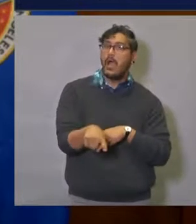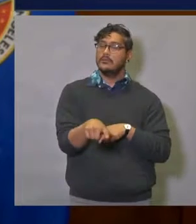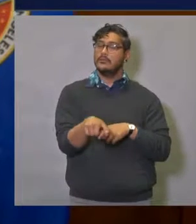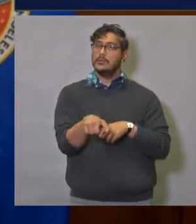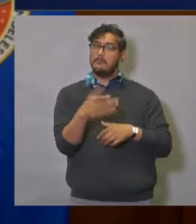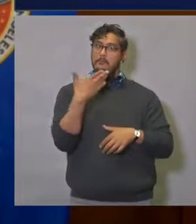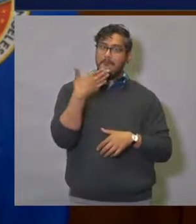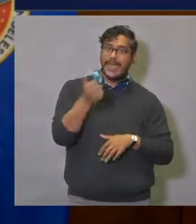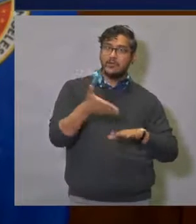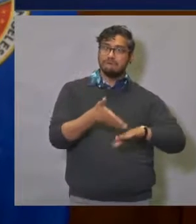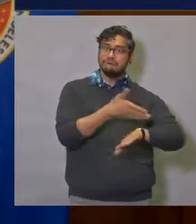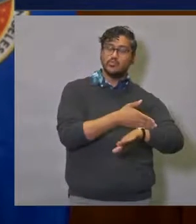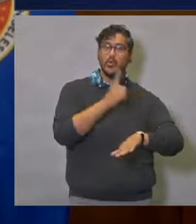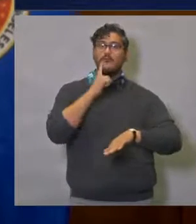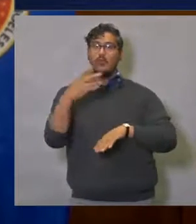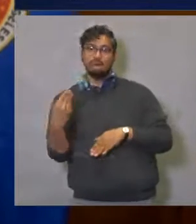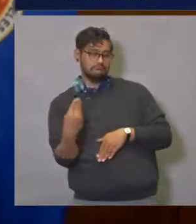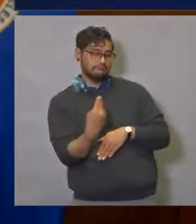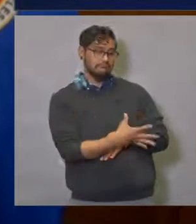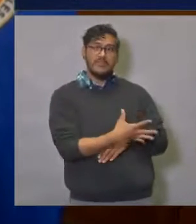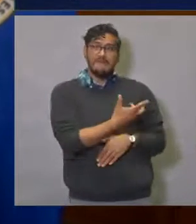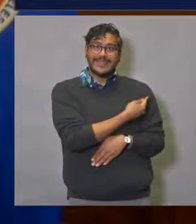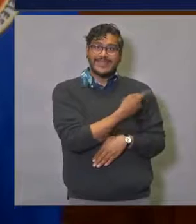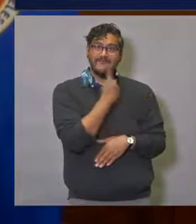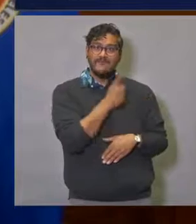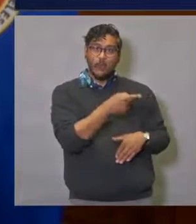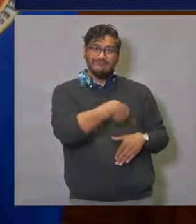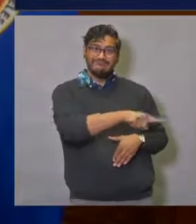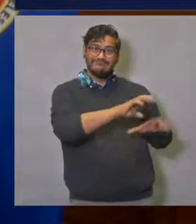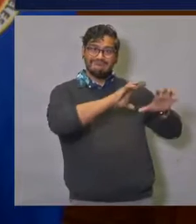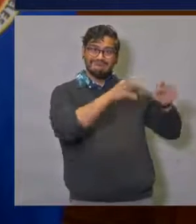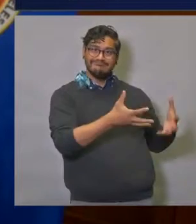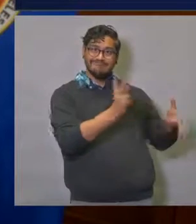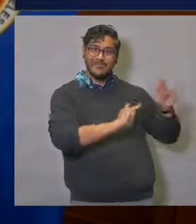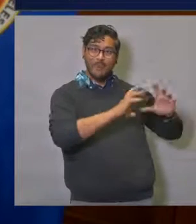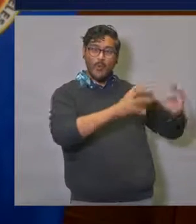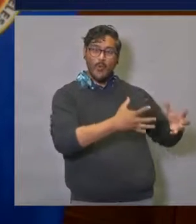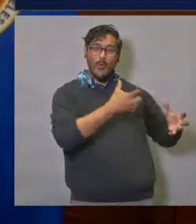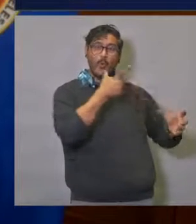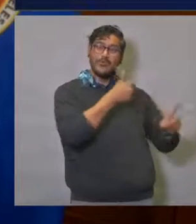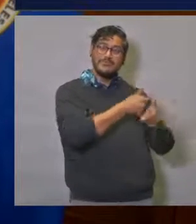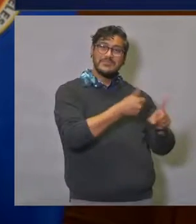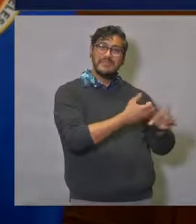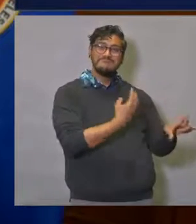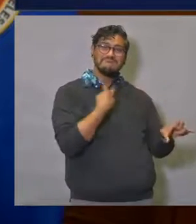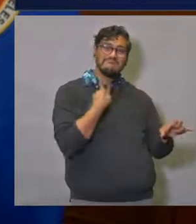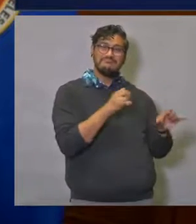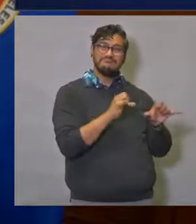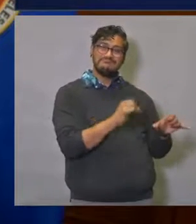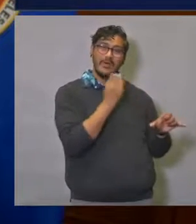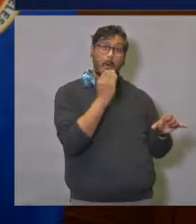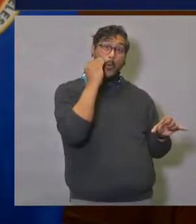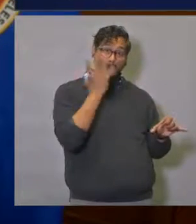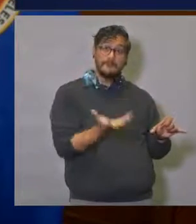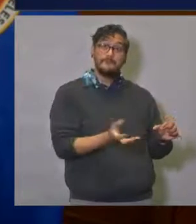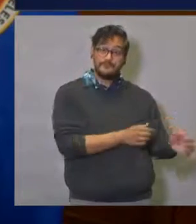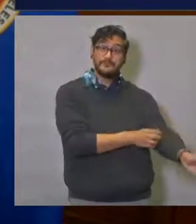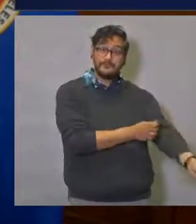ADMINISTERED, LOS ANGELES, HE MUST FIND A WAY TO BRING THE COVID-19 VACCINES DIRECTLY TO